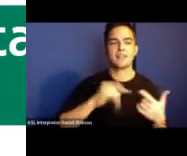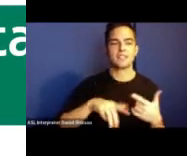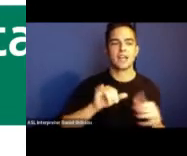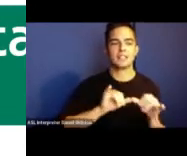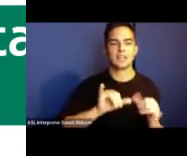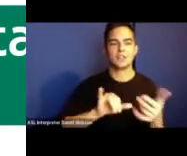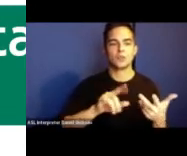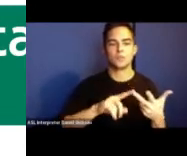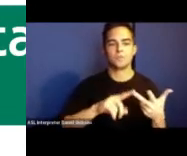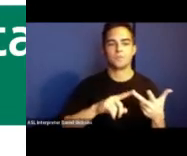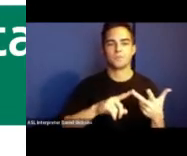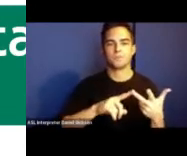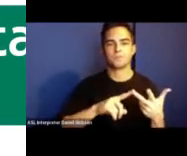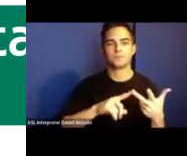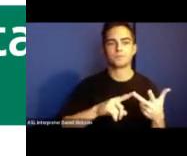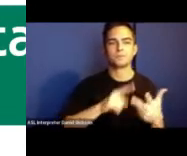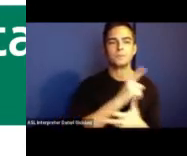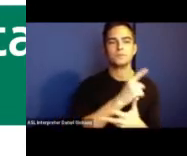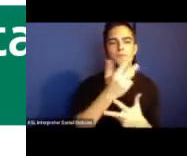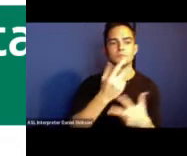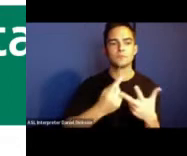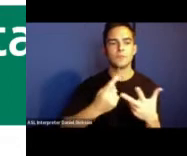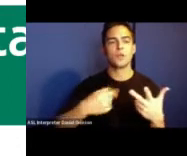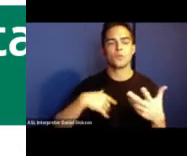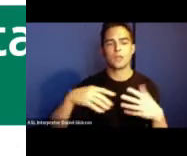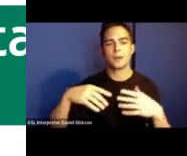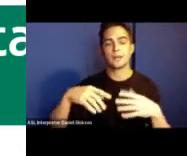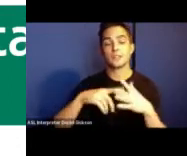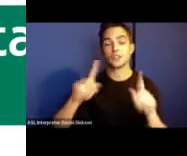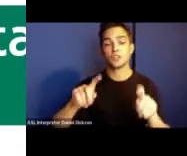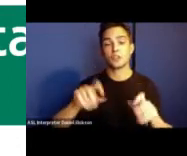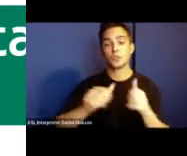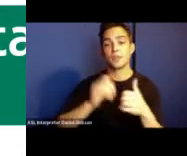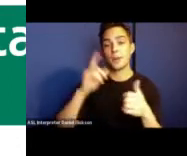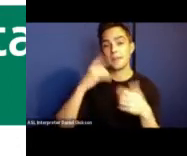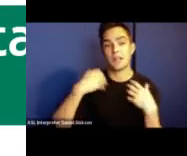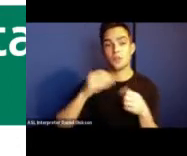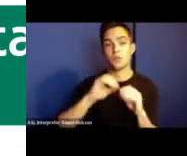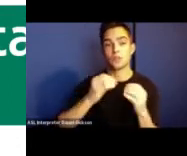initially piloted this recovery data platform with our mental health organizations as well to